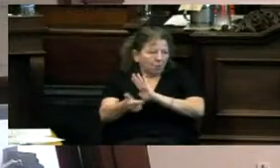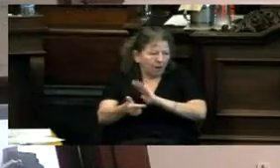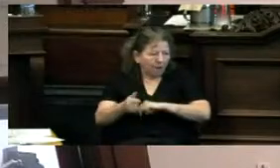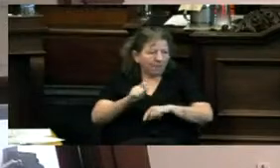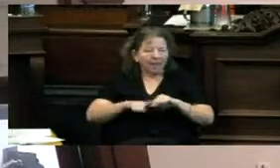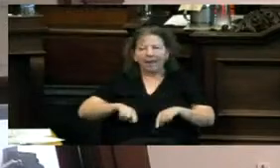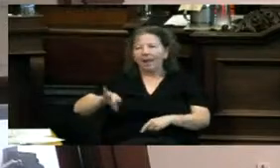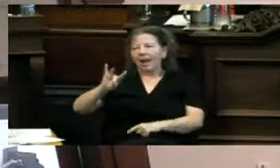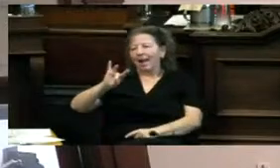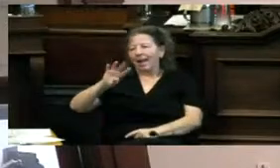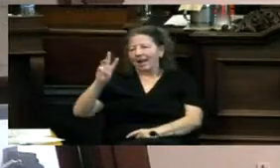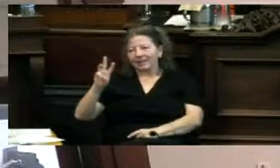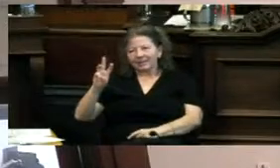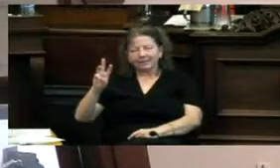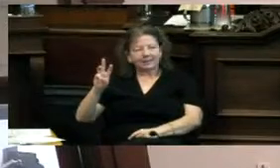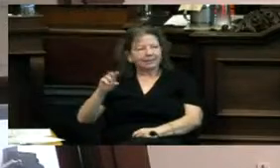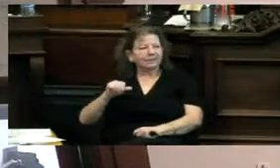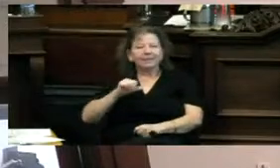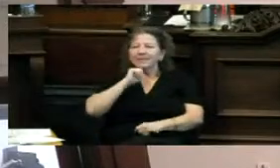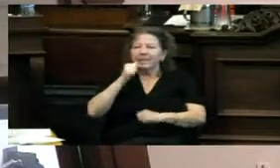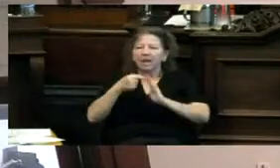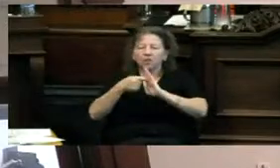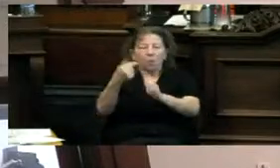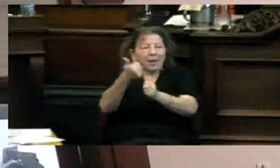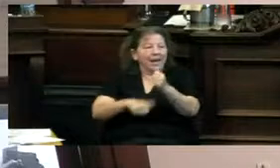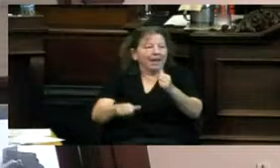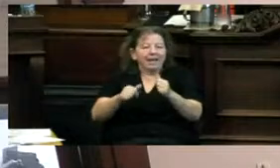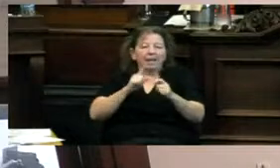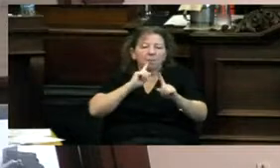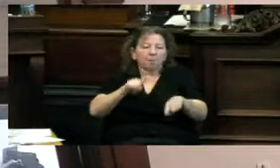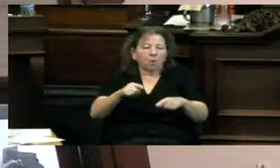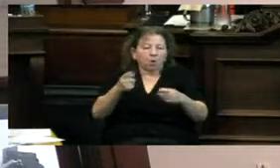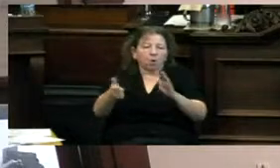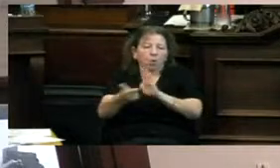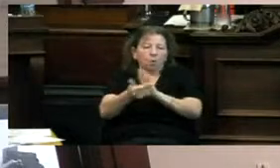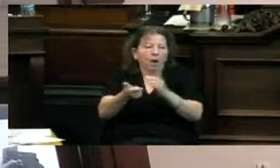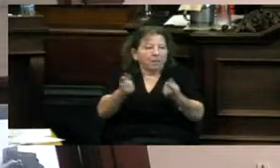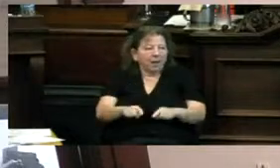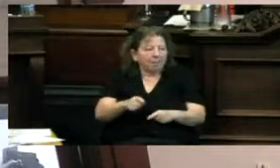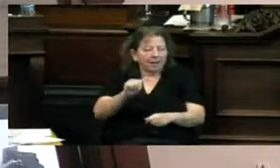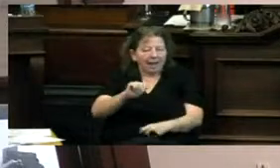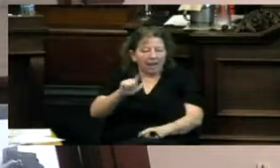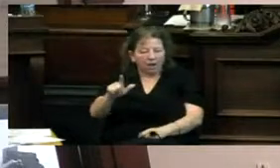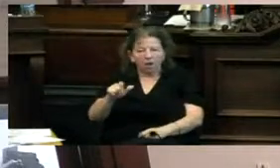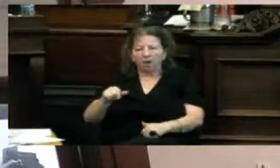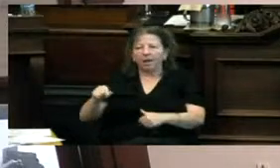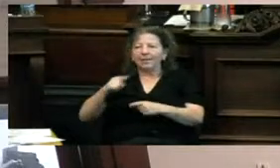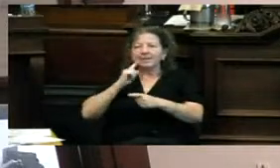police to finding evidence of gun related crimes, and 86%